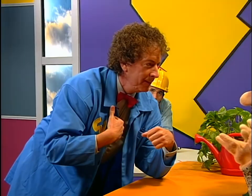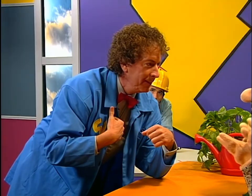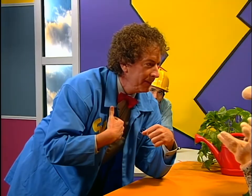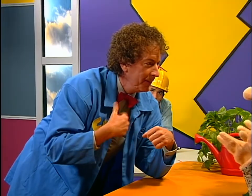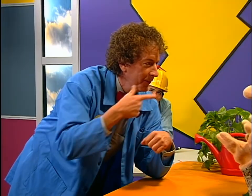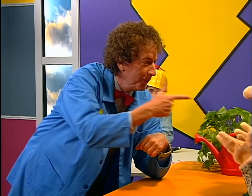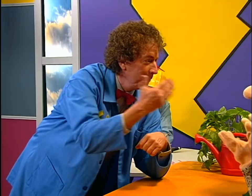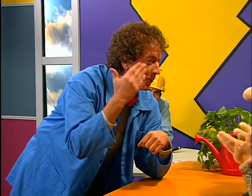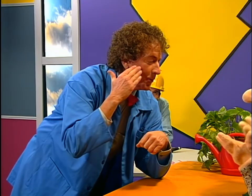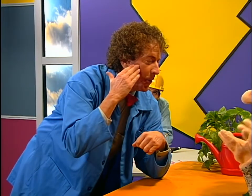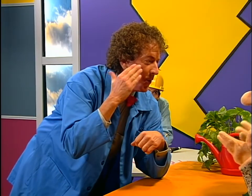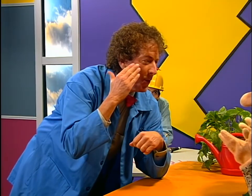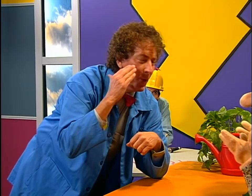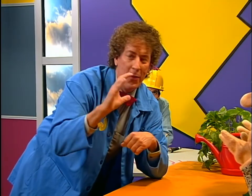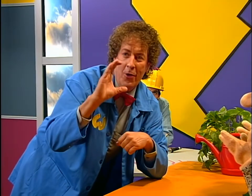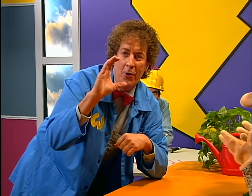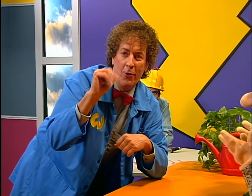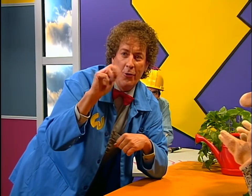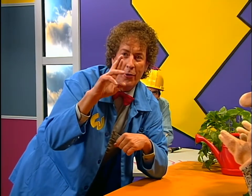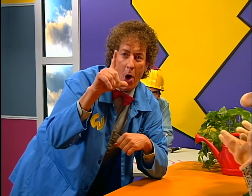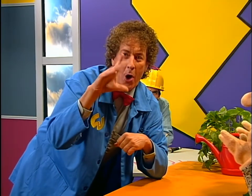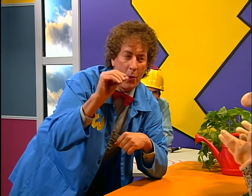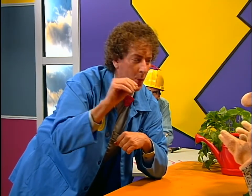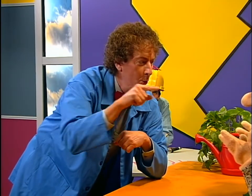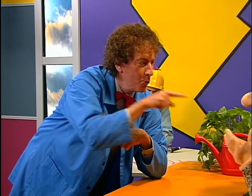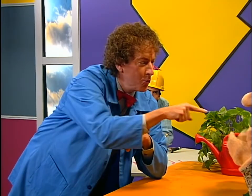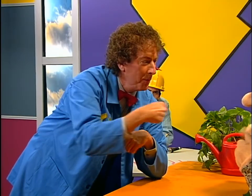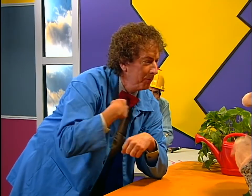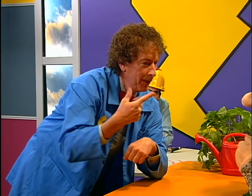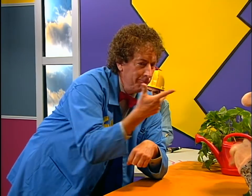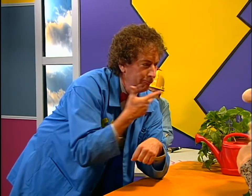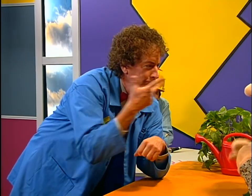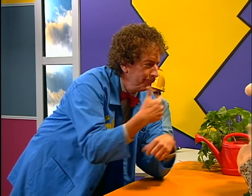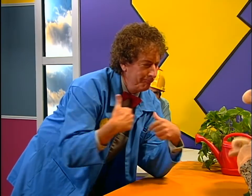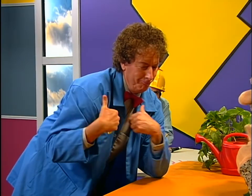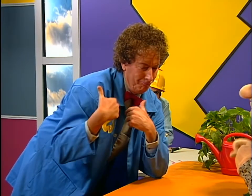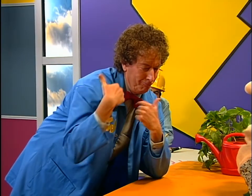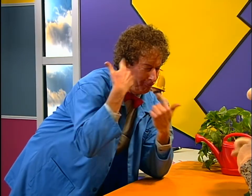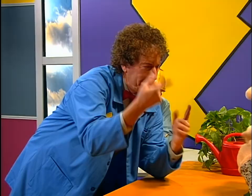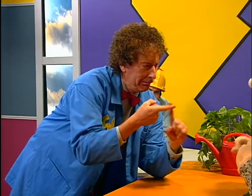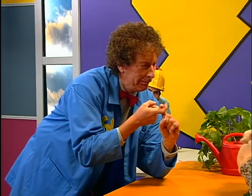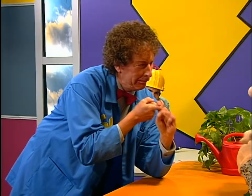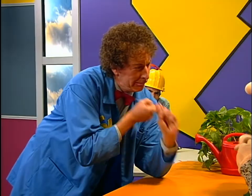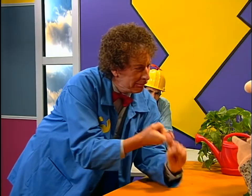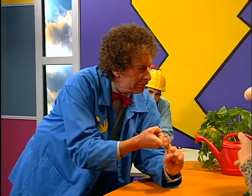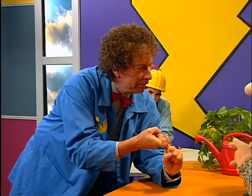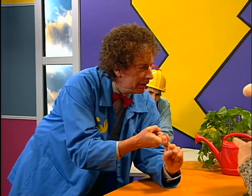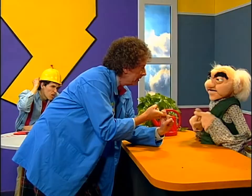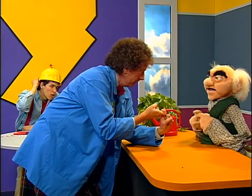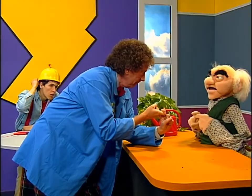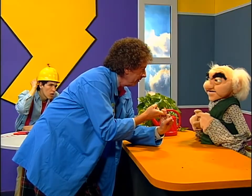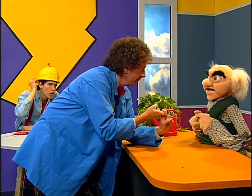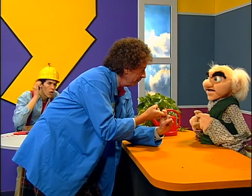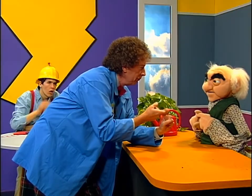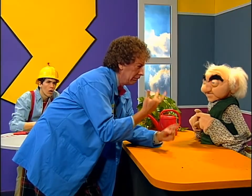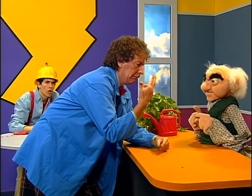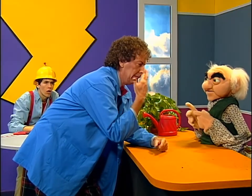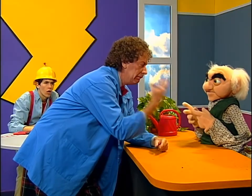UM ... YES, EVERY TIME I TURN IT ON IT SPRAYS WATER ON MY FACE, AGAIN AND AGAIN. I'M REALLY SORRY TO HEAR THAT, PAULA.